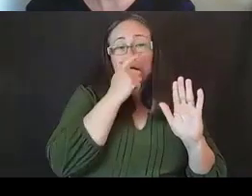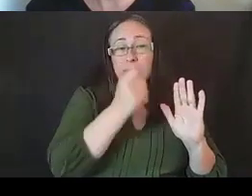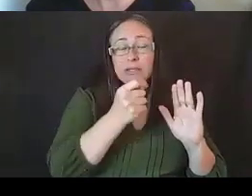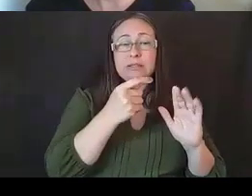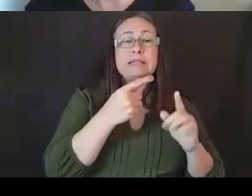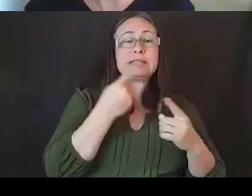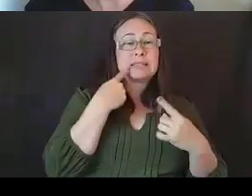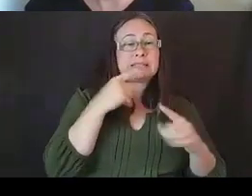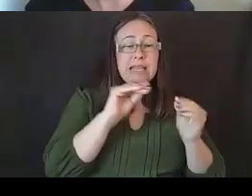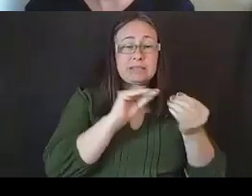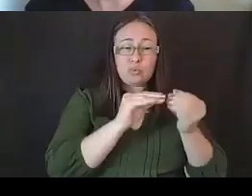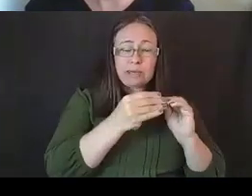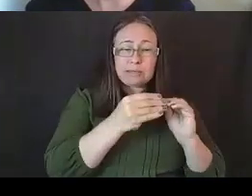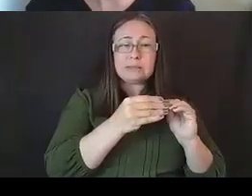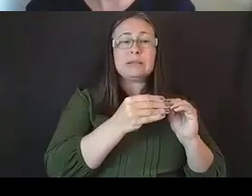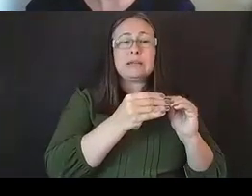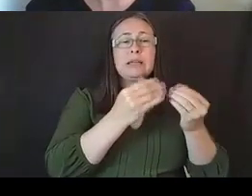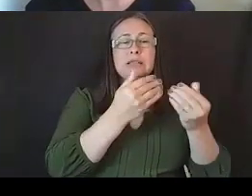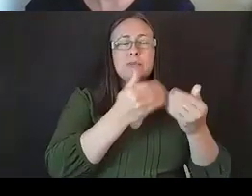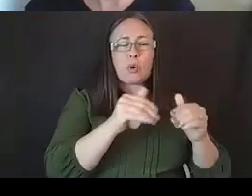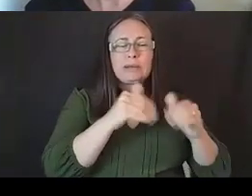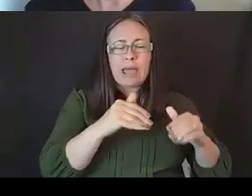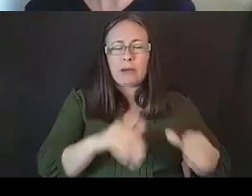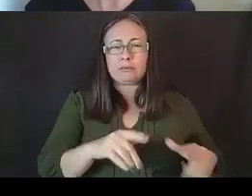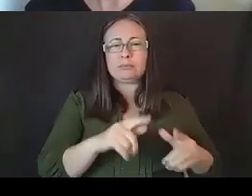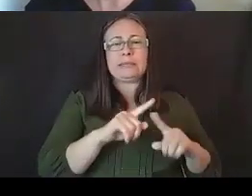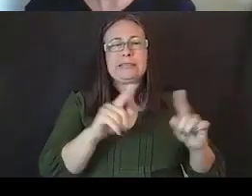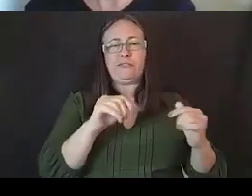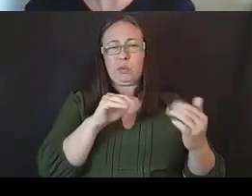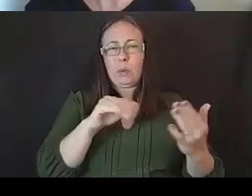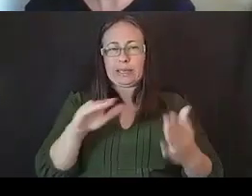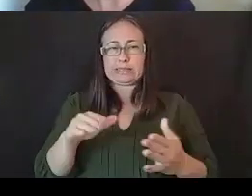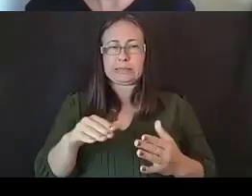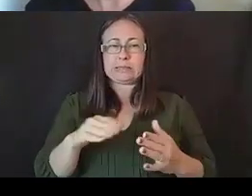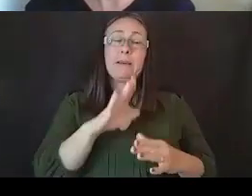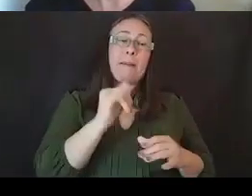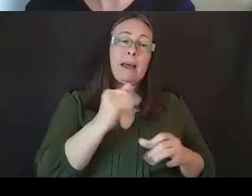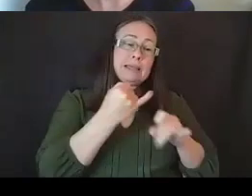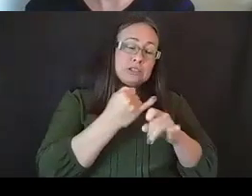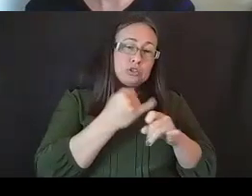that are broken down in a number of different ways, by Institute or Center, or by activity code,